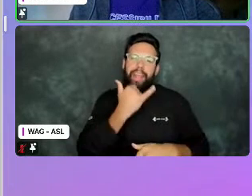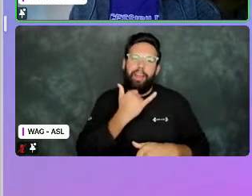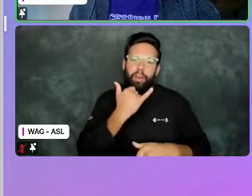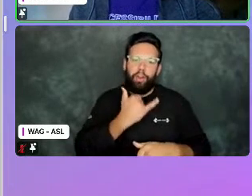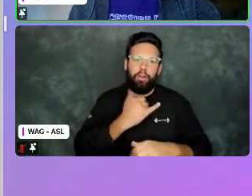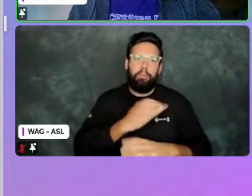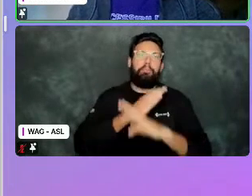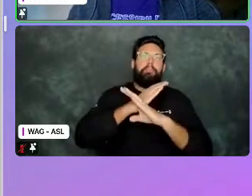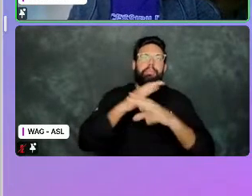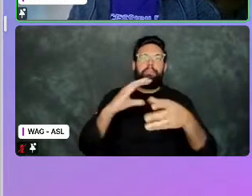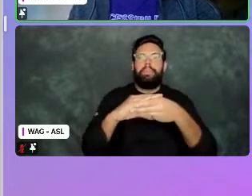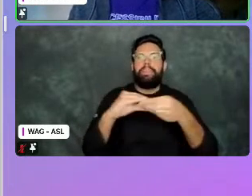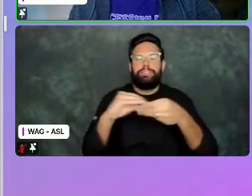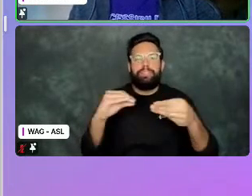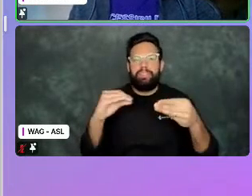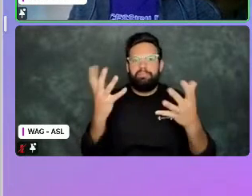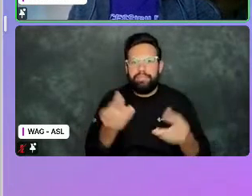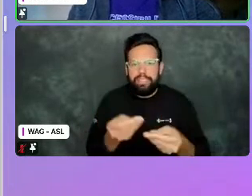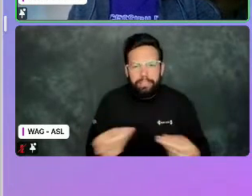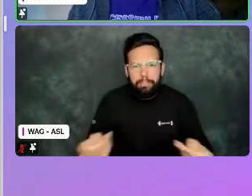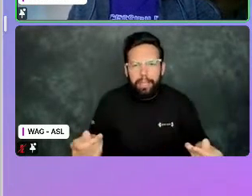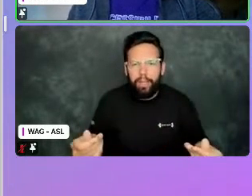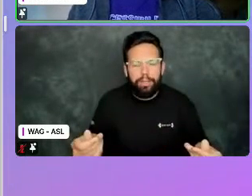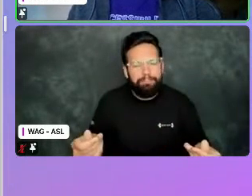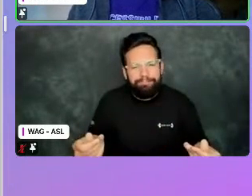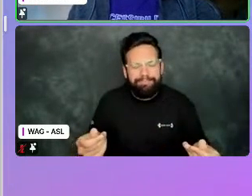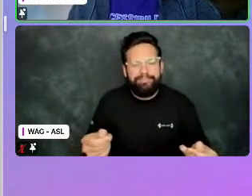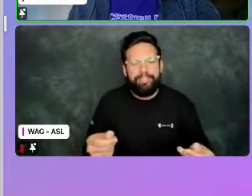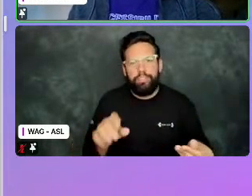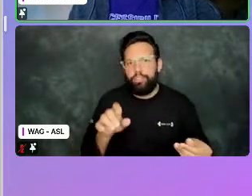is the message disappeared appeared it's not persistent